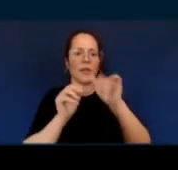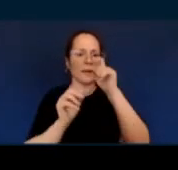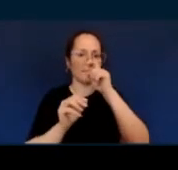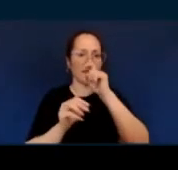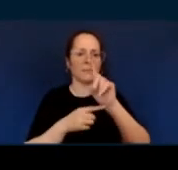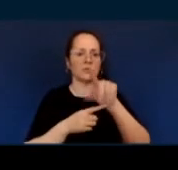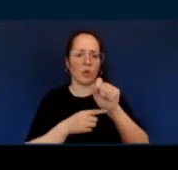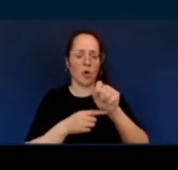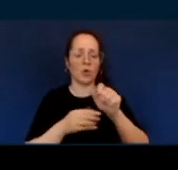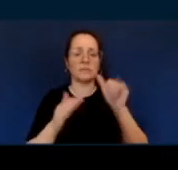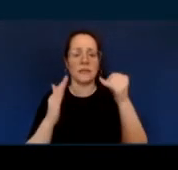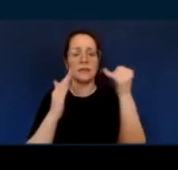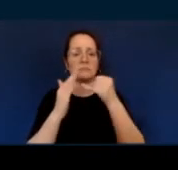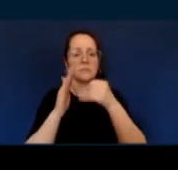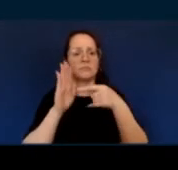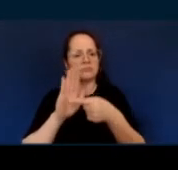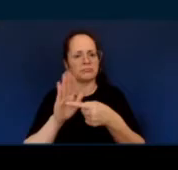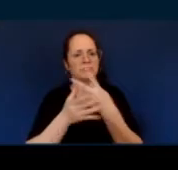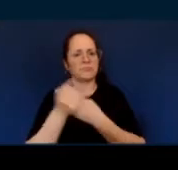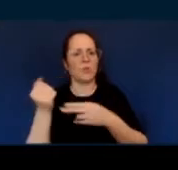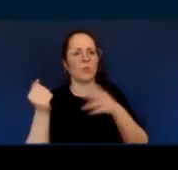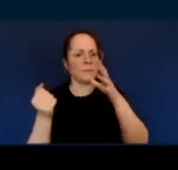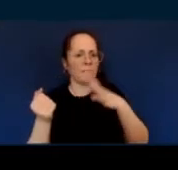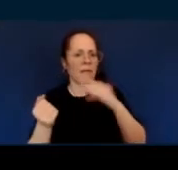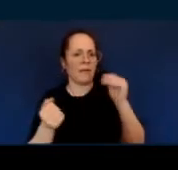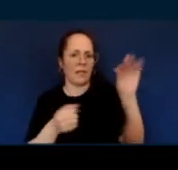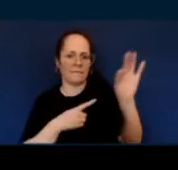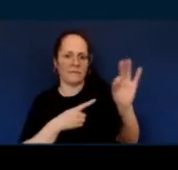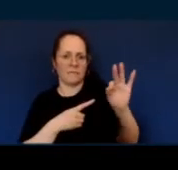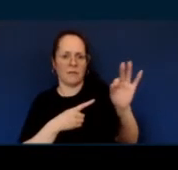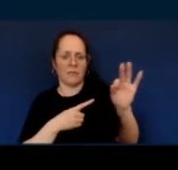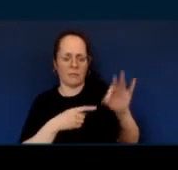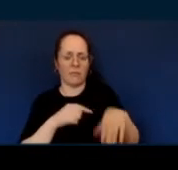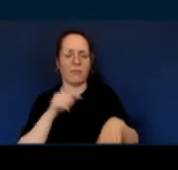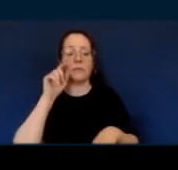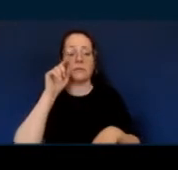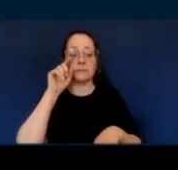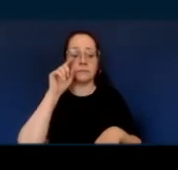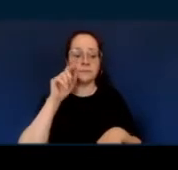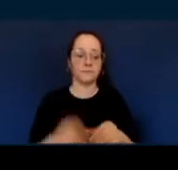DEPICT THE MALE AND FEMALE AS COMPANIONS.